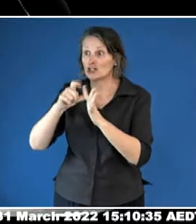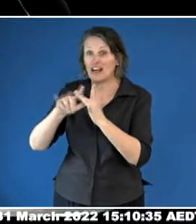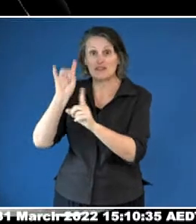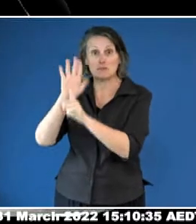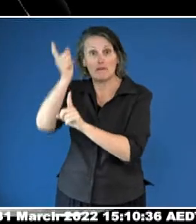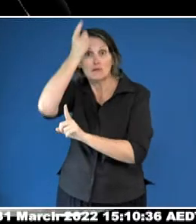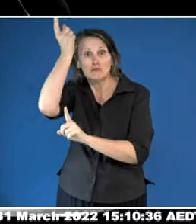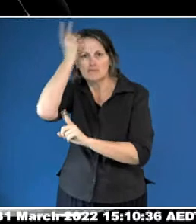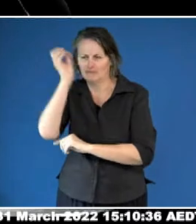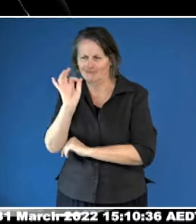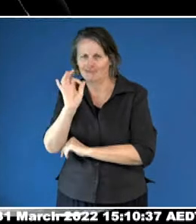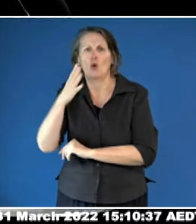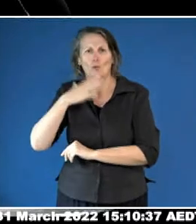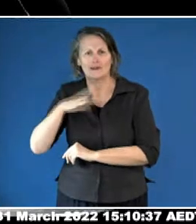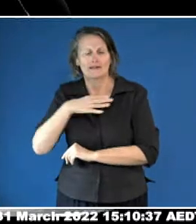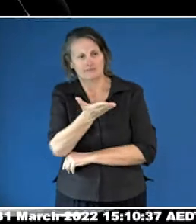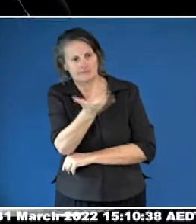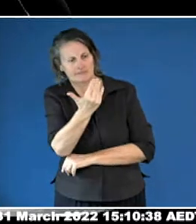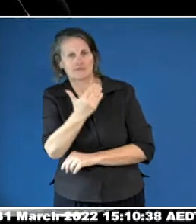We dream about that all the time at WWDA. Don't do it for us.